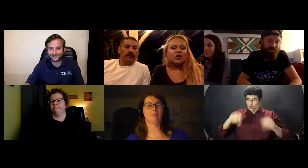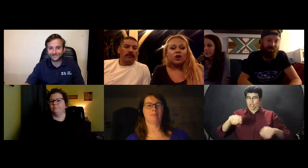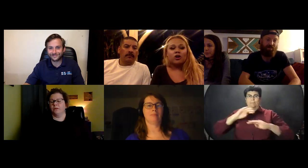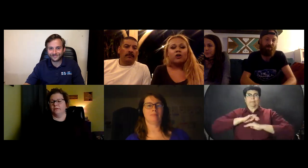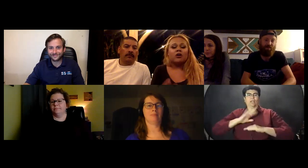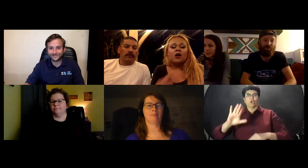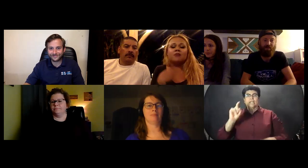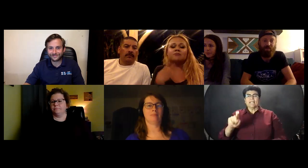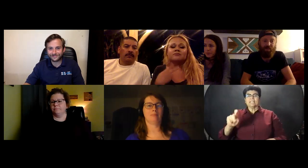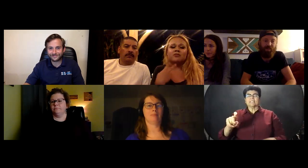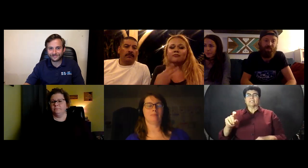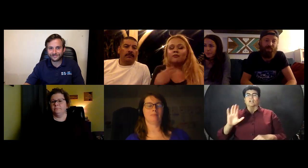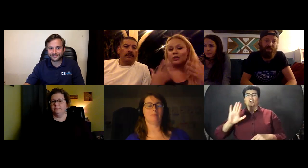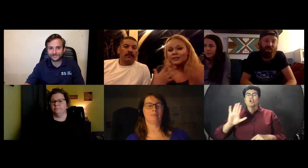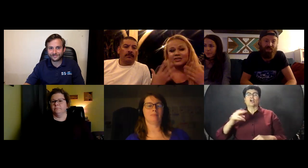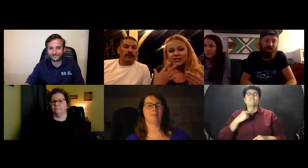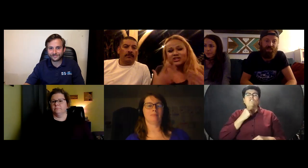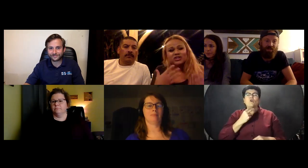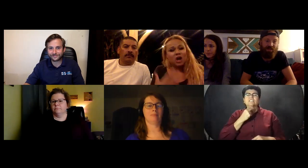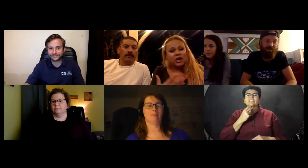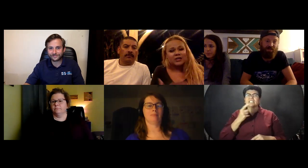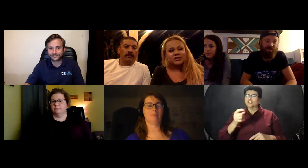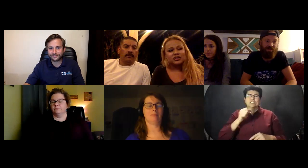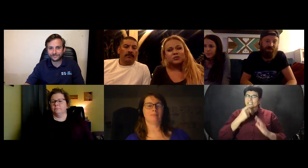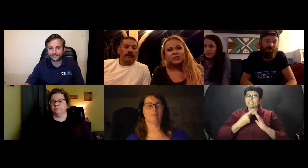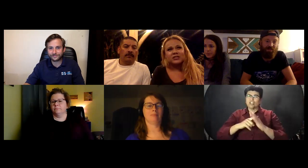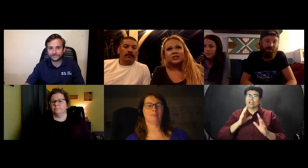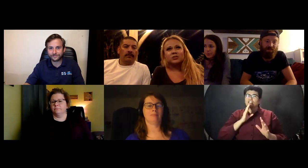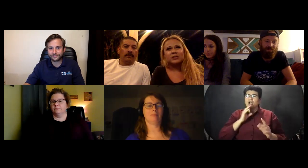her um voice like she didn't start